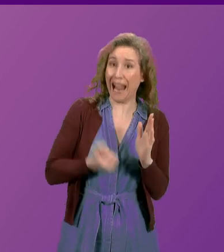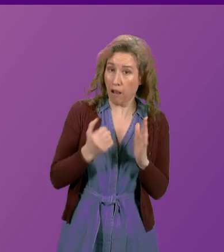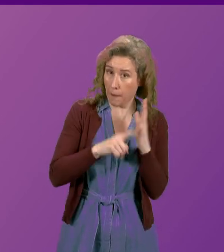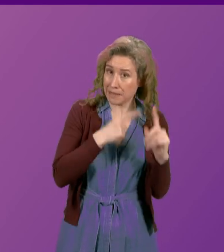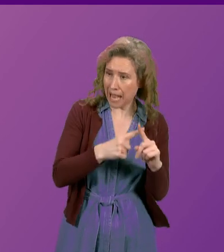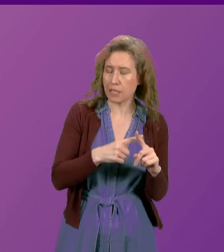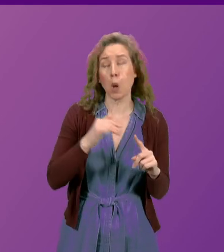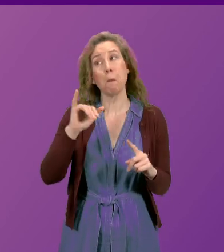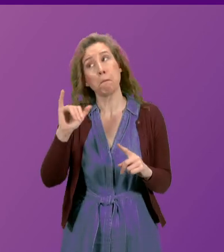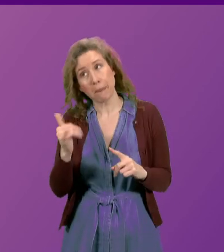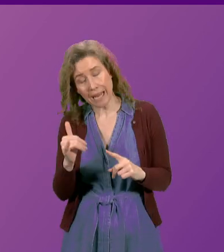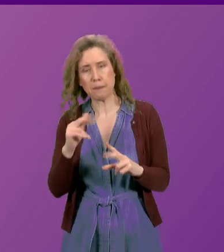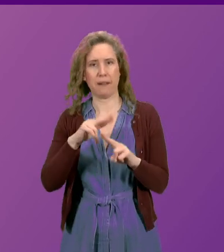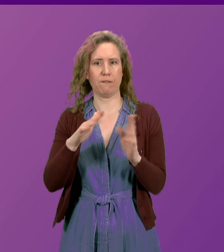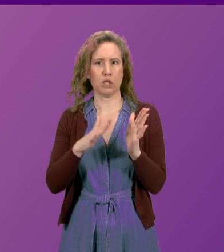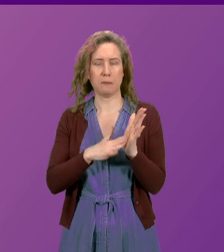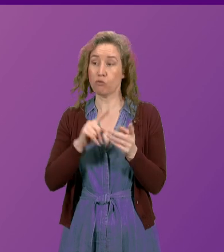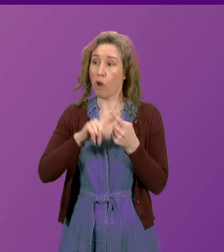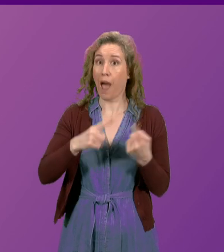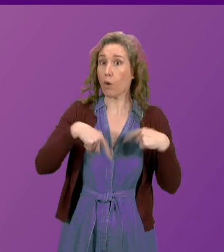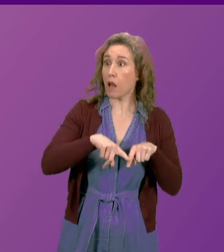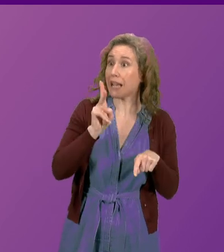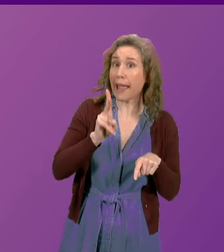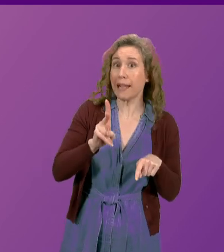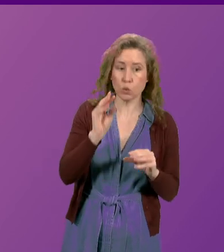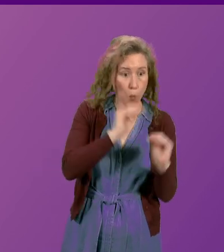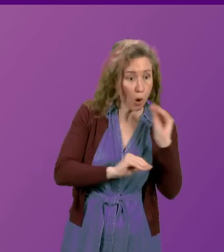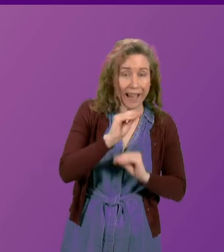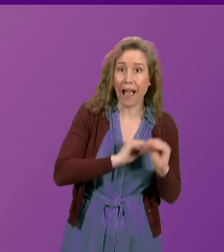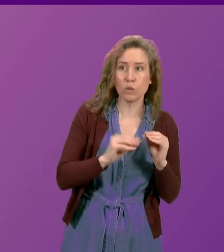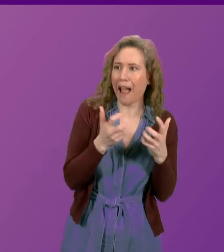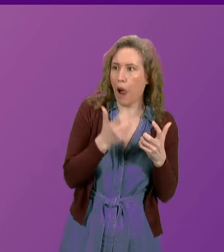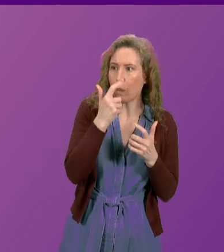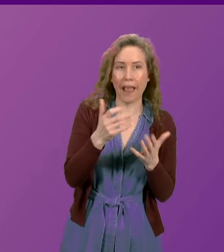so maybe the First Minister is relying on us once again to do the work for him. He supports